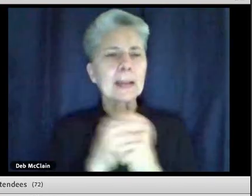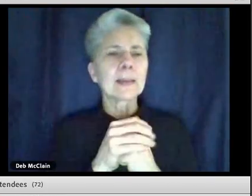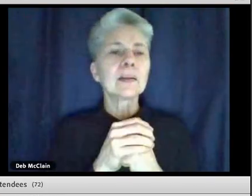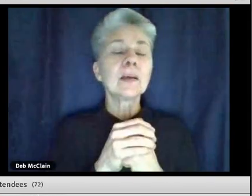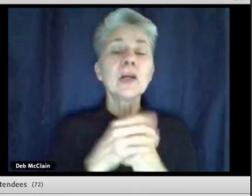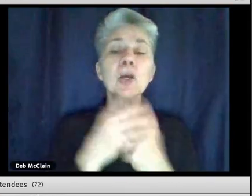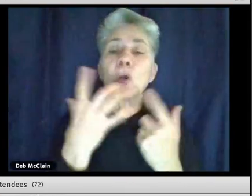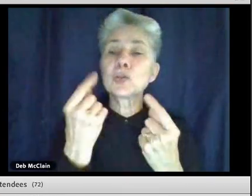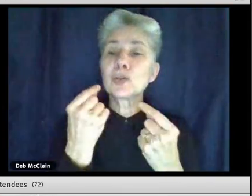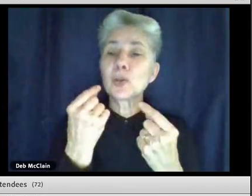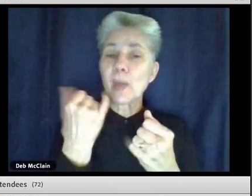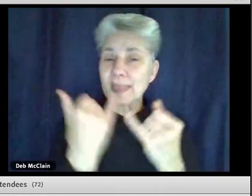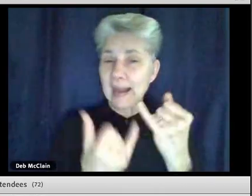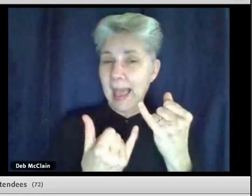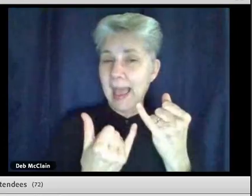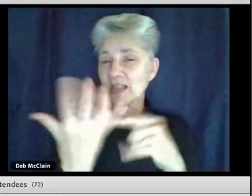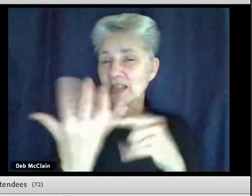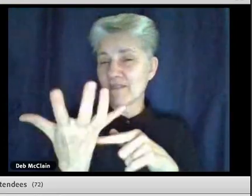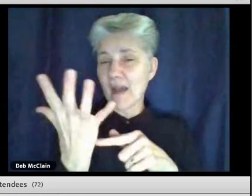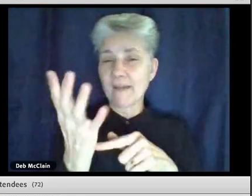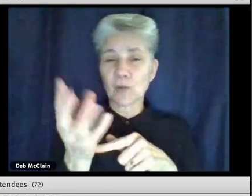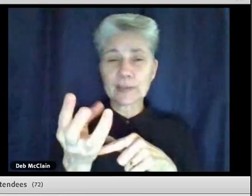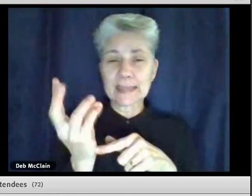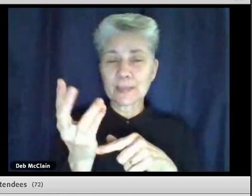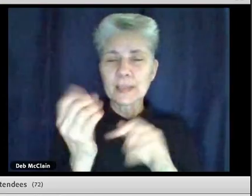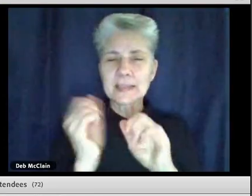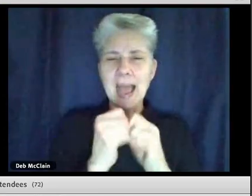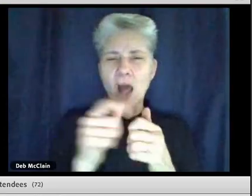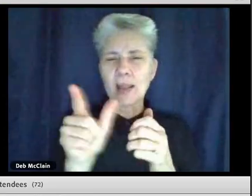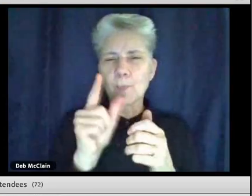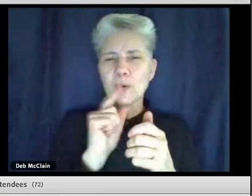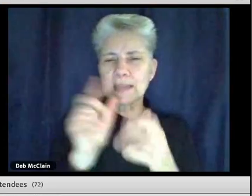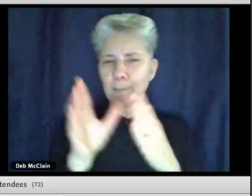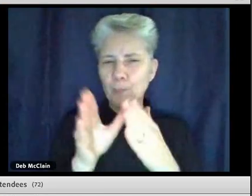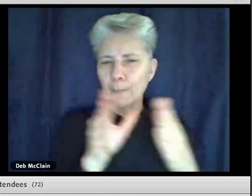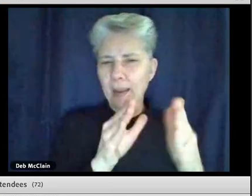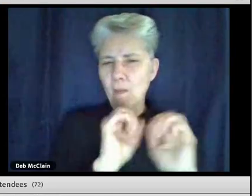LibGuides and different things you can look at. So what I want to get to in our last,